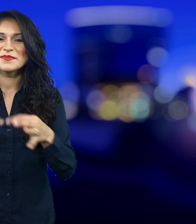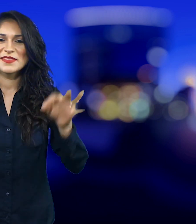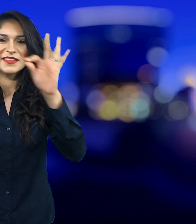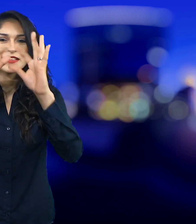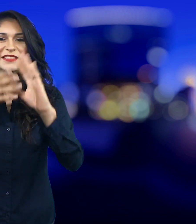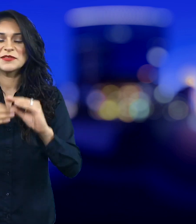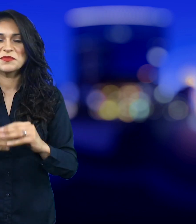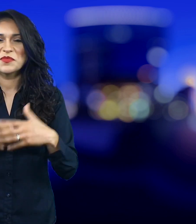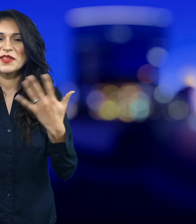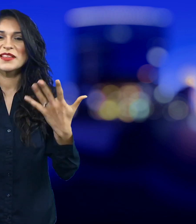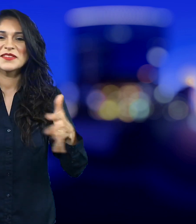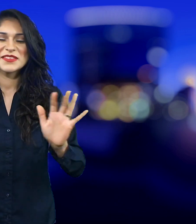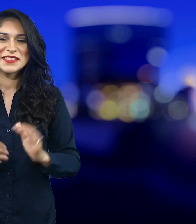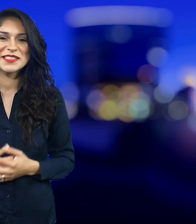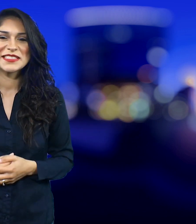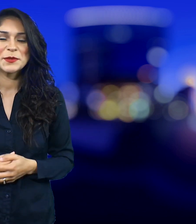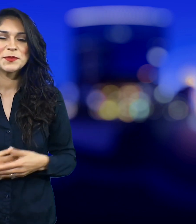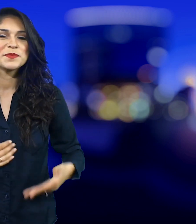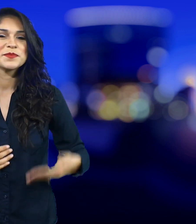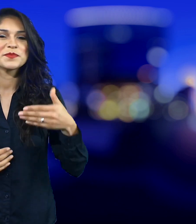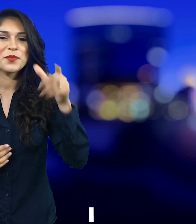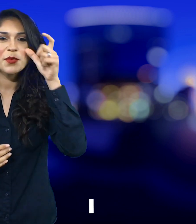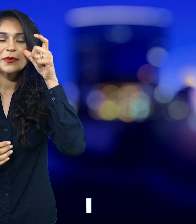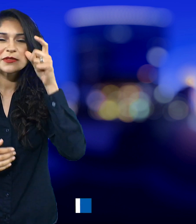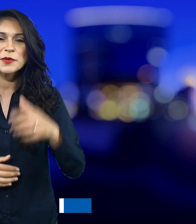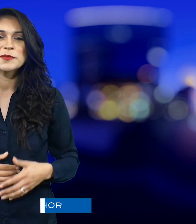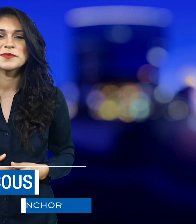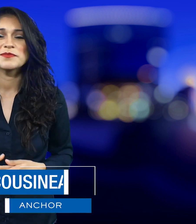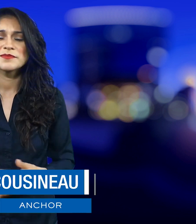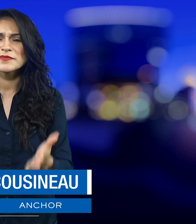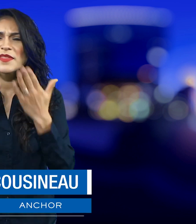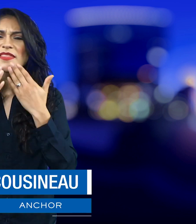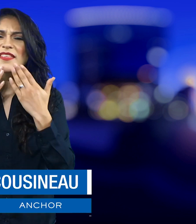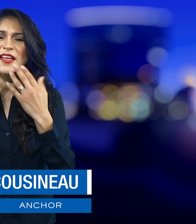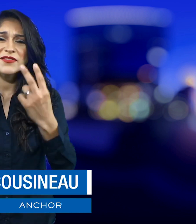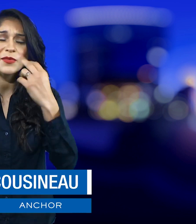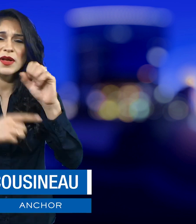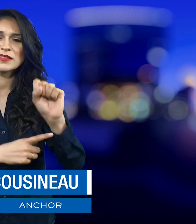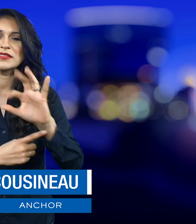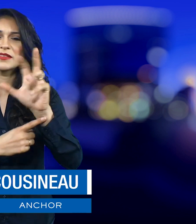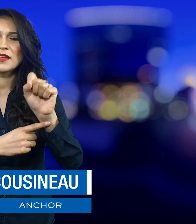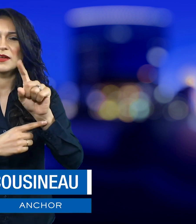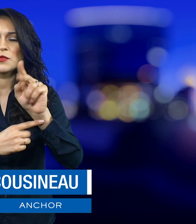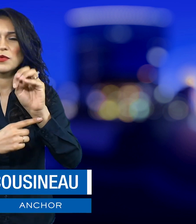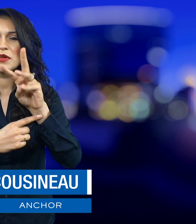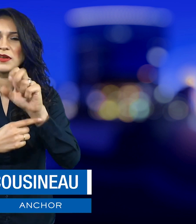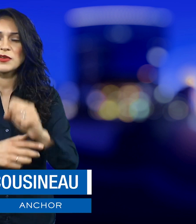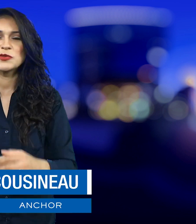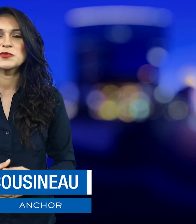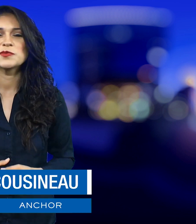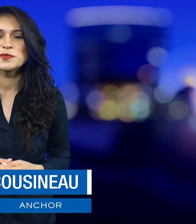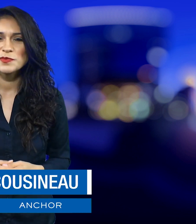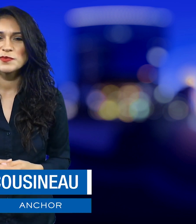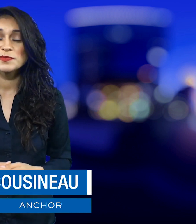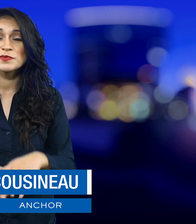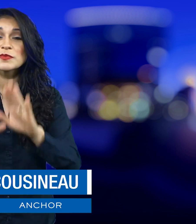And those are your top stories for today. I'm Crystal Cousineau. Thank you for watching Sign1News.